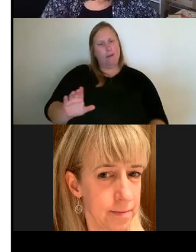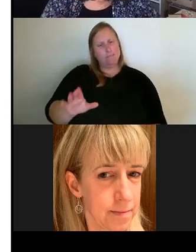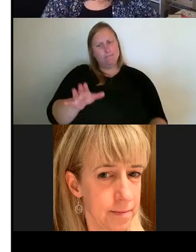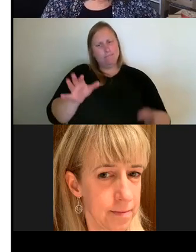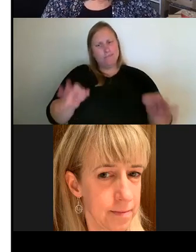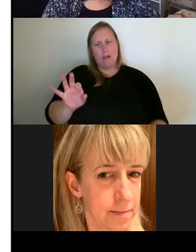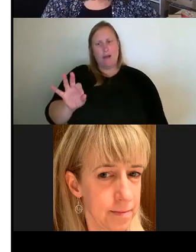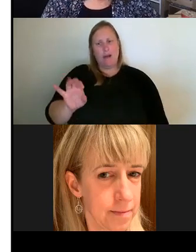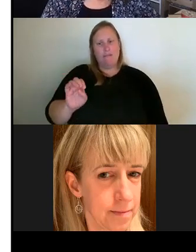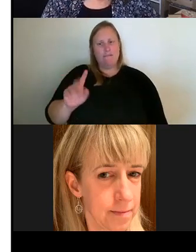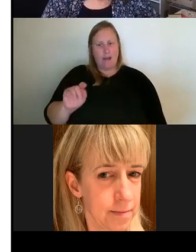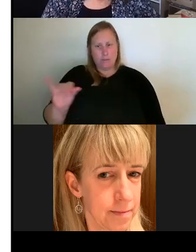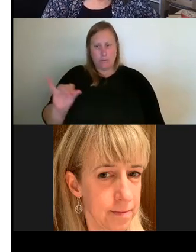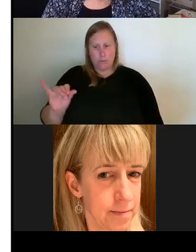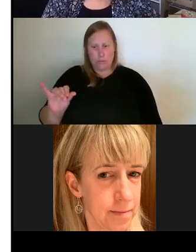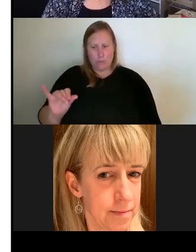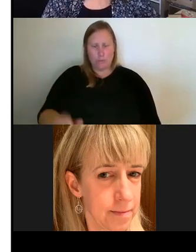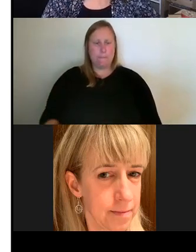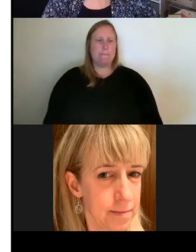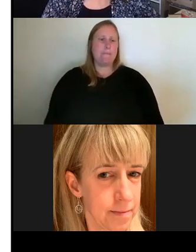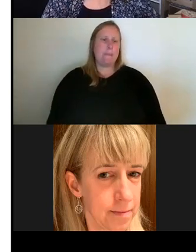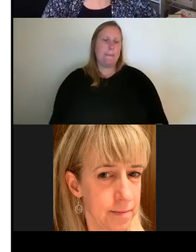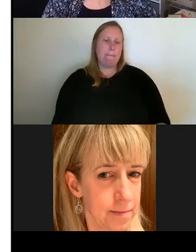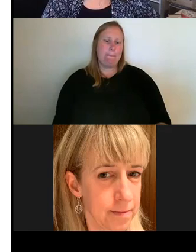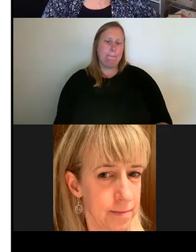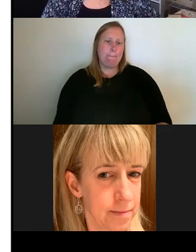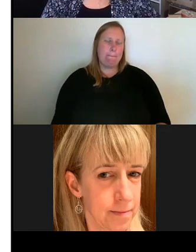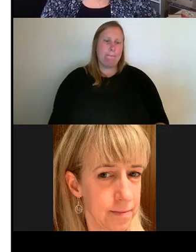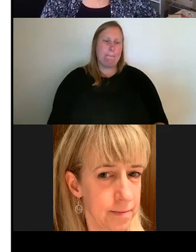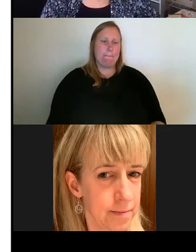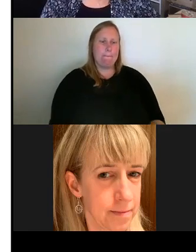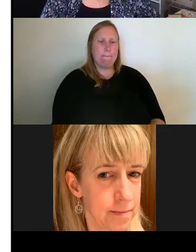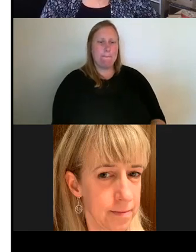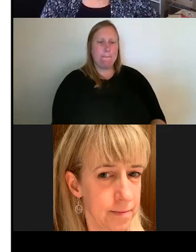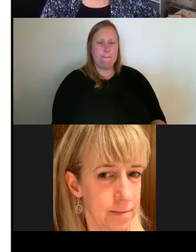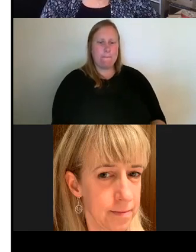Further emphasizing personalizations.